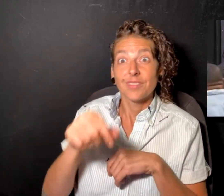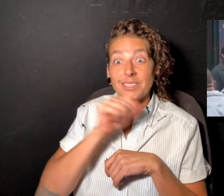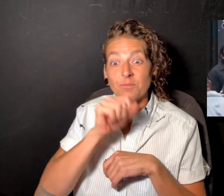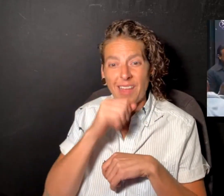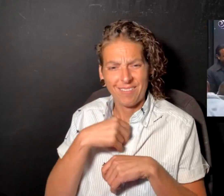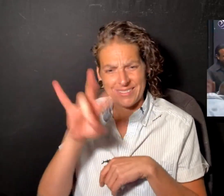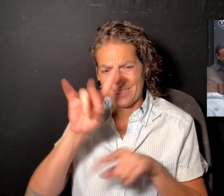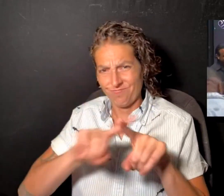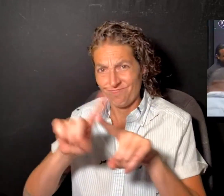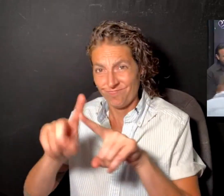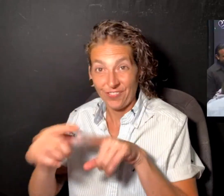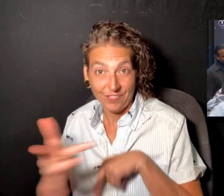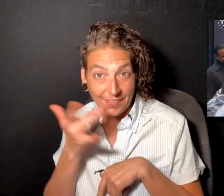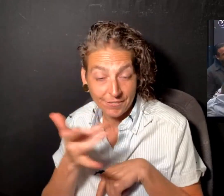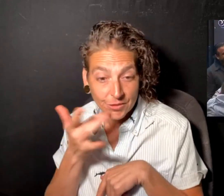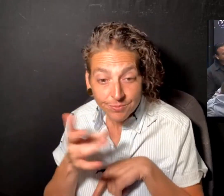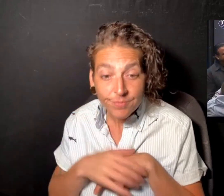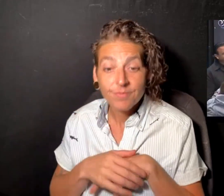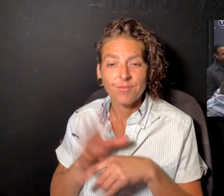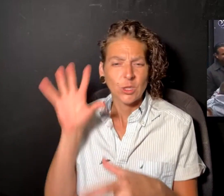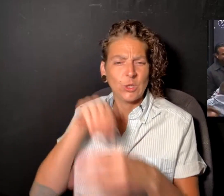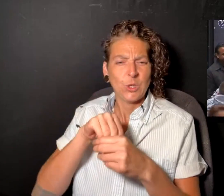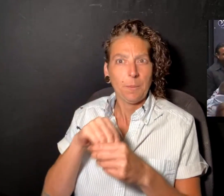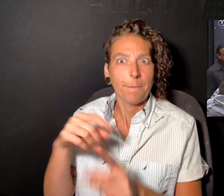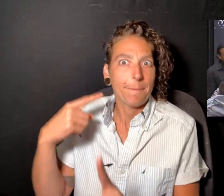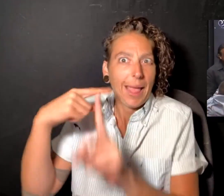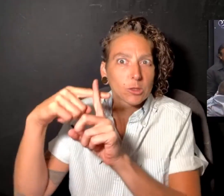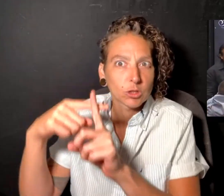The ice cream line has seven flavors including bonus track,